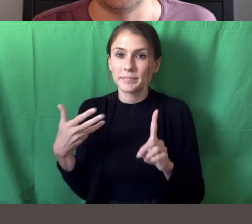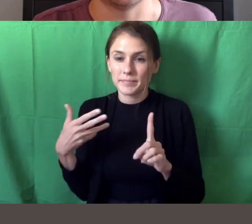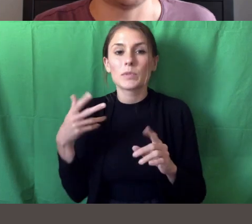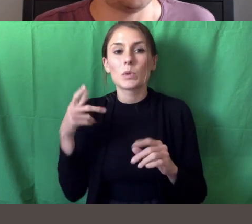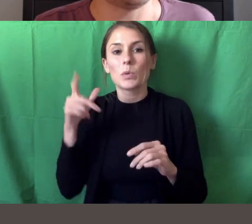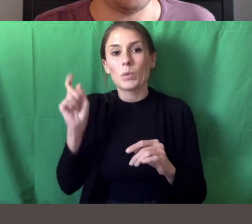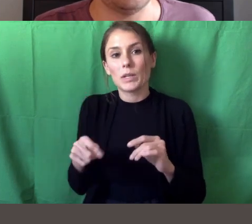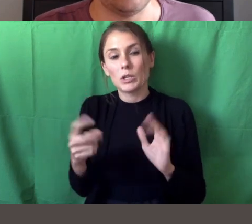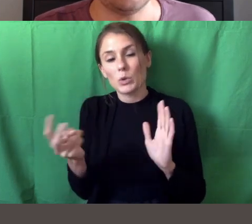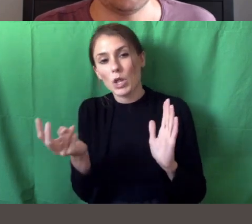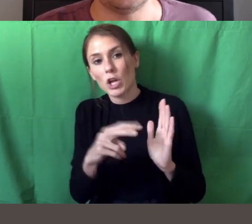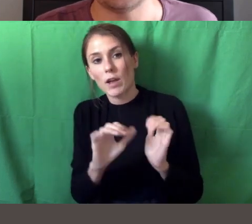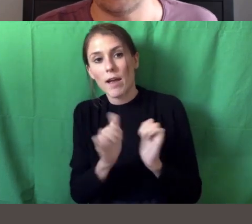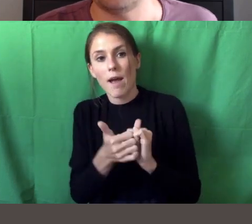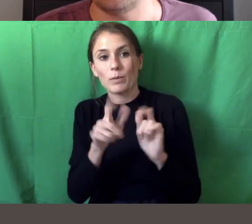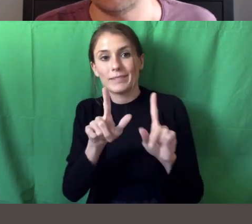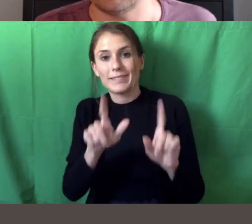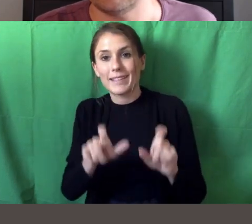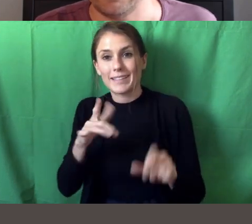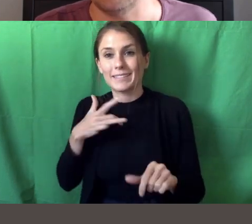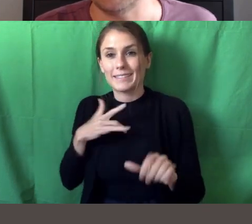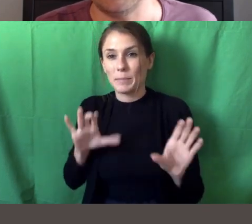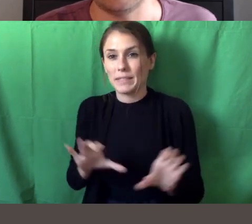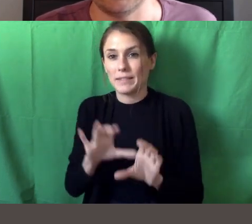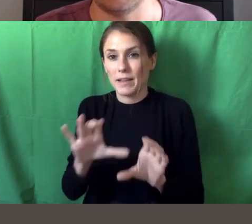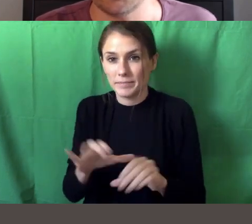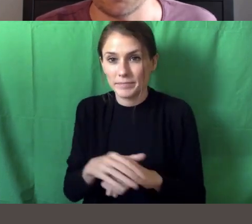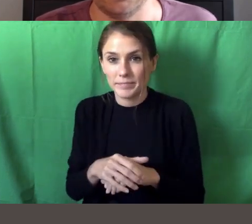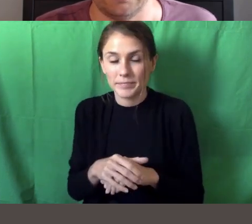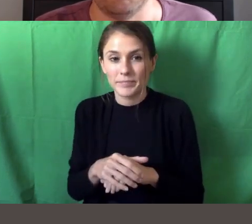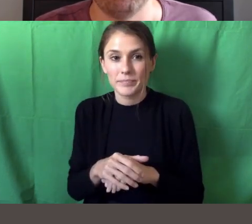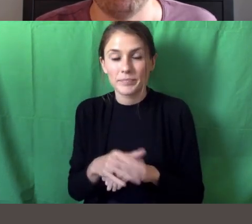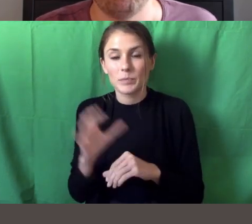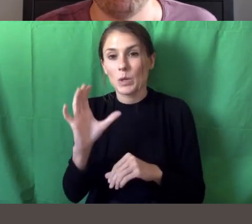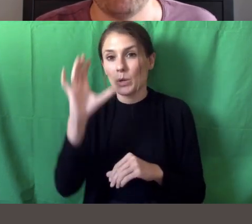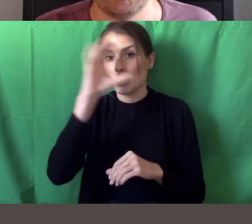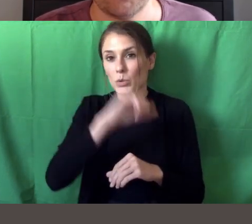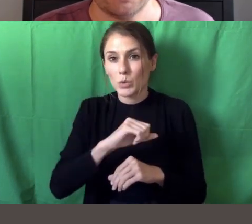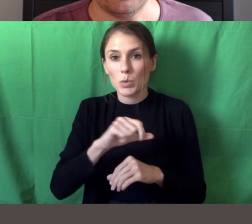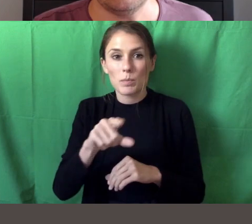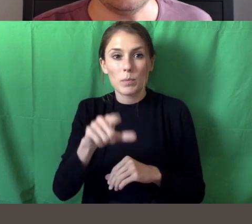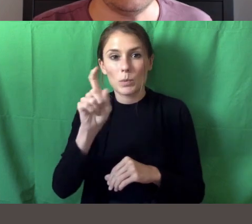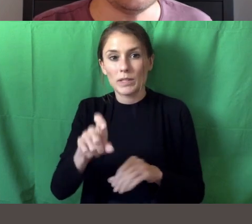does that even mean? In order to explain that, we need to have a look at how testing is usually